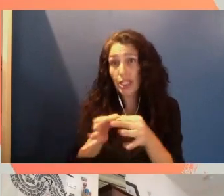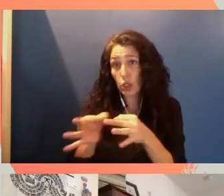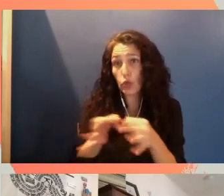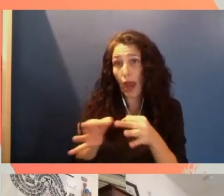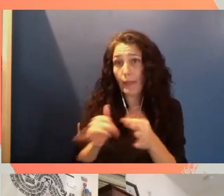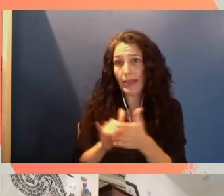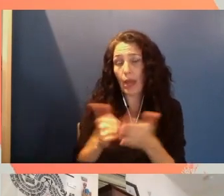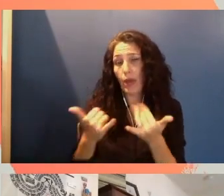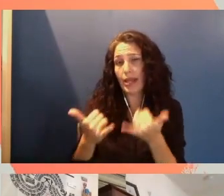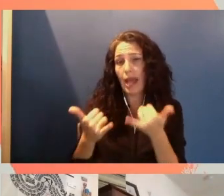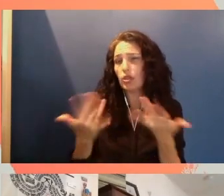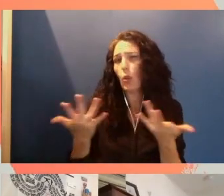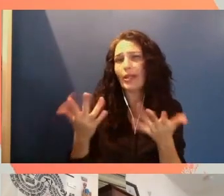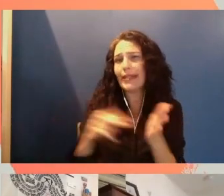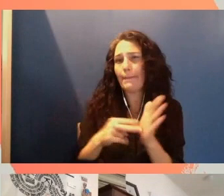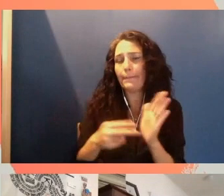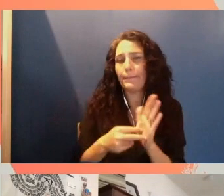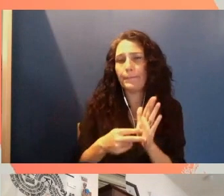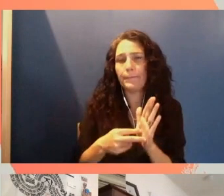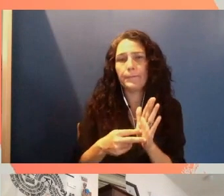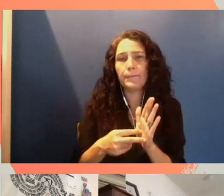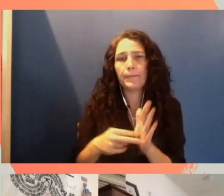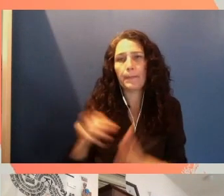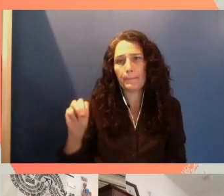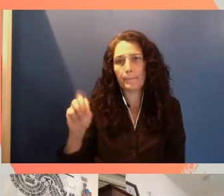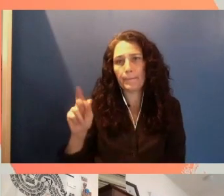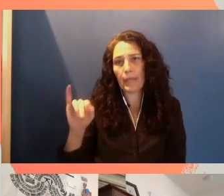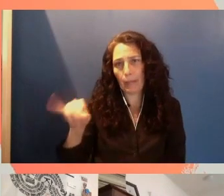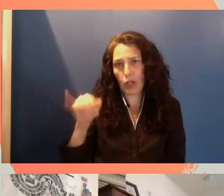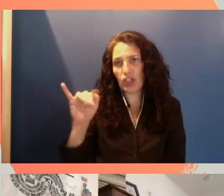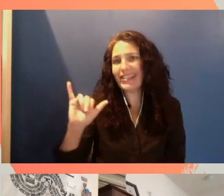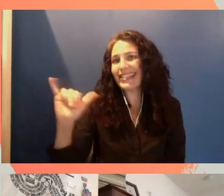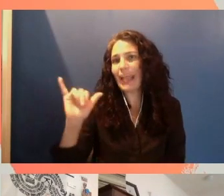It's the same. I am, my political position in the world